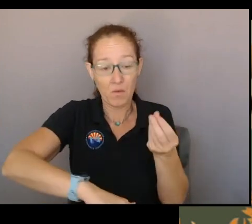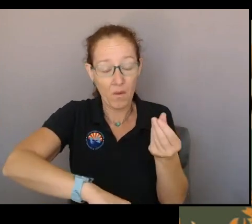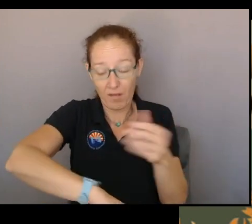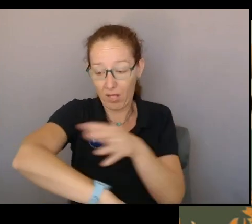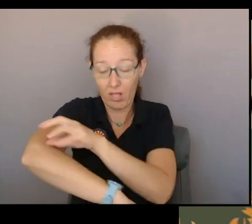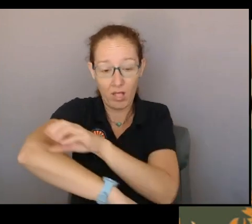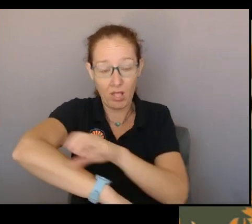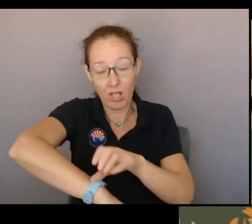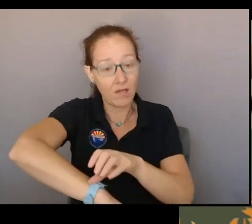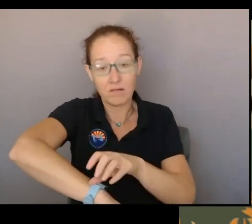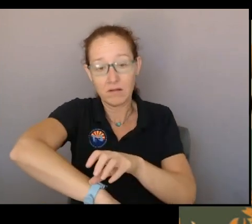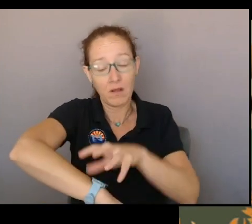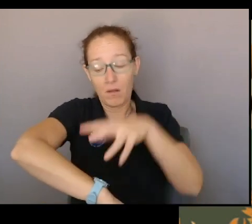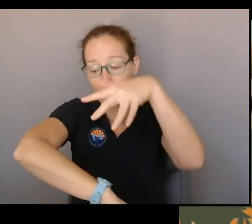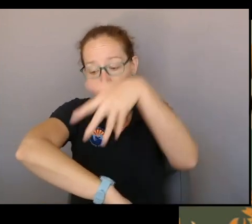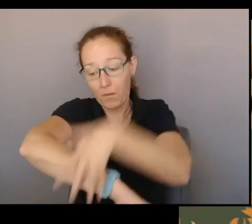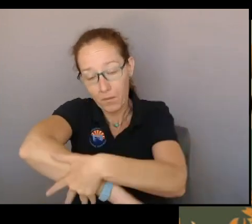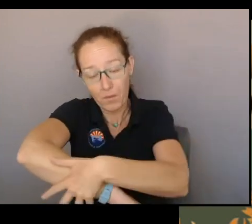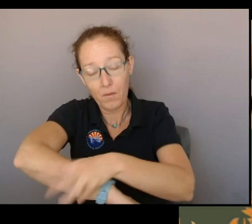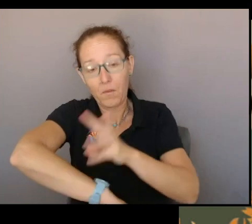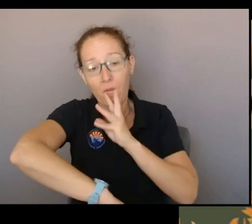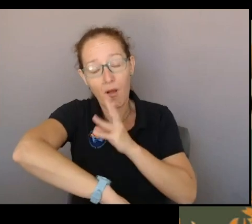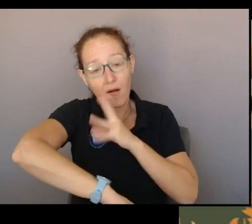water that comes down off the hill. It's a whole bunch of